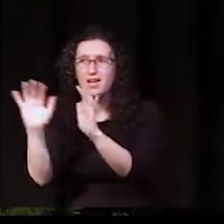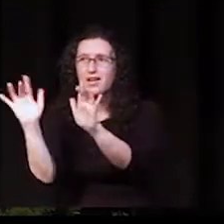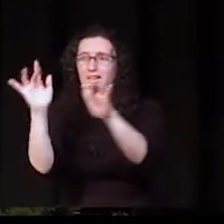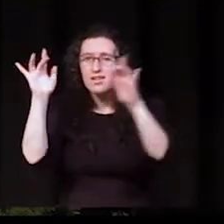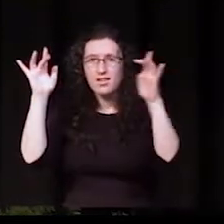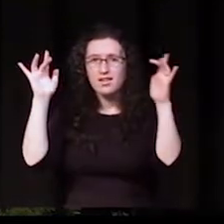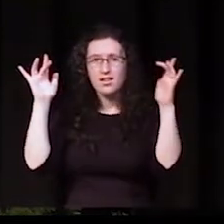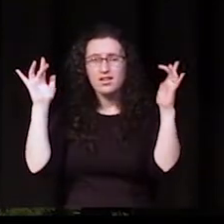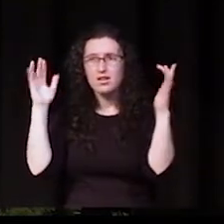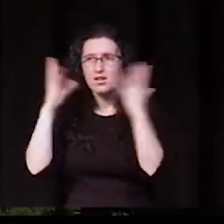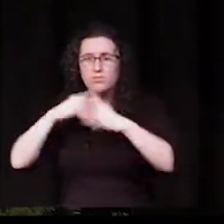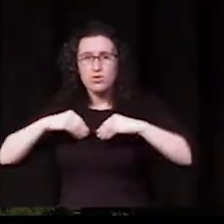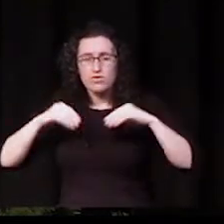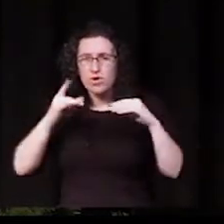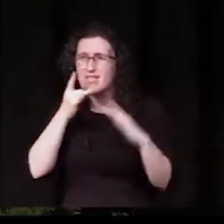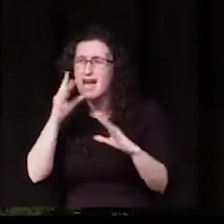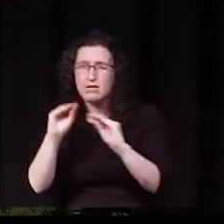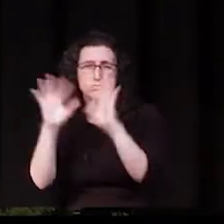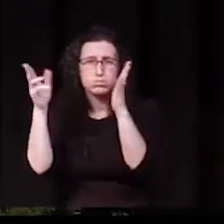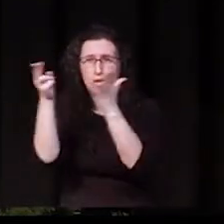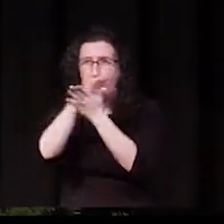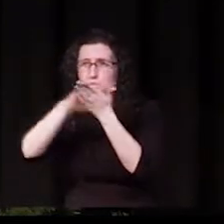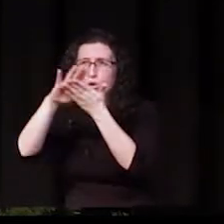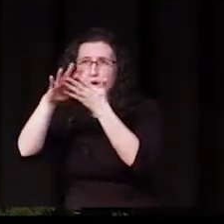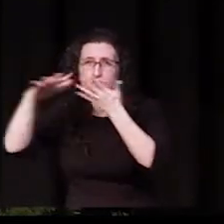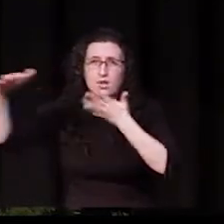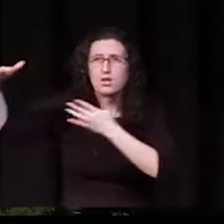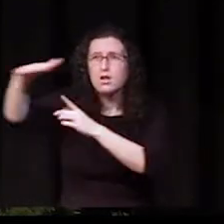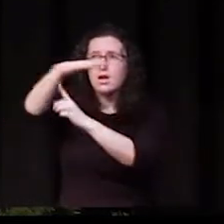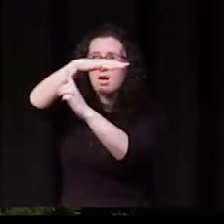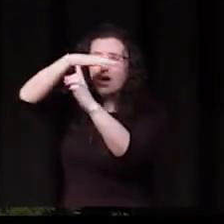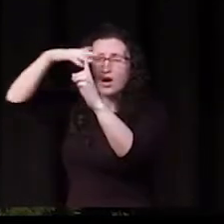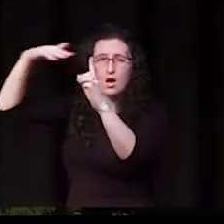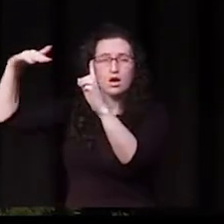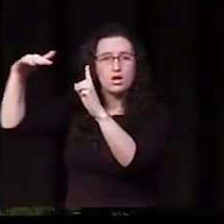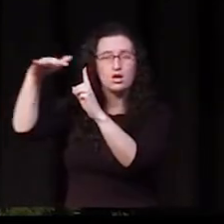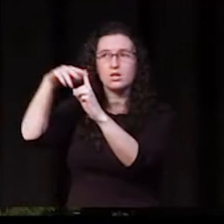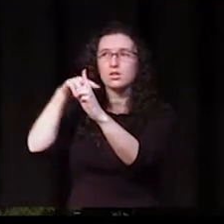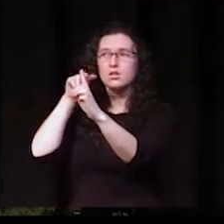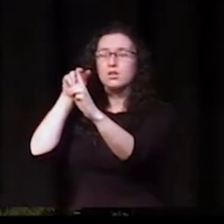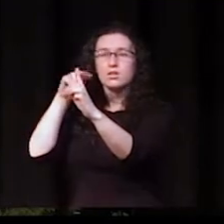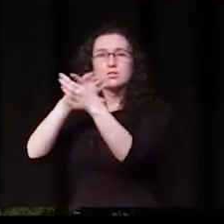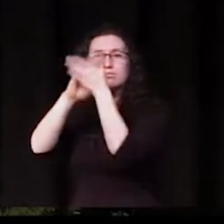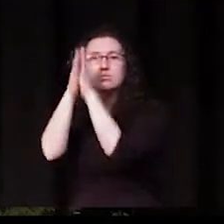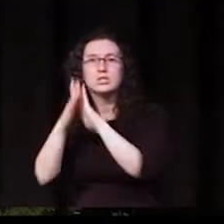of the light, of purity of the air, astounding in its peace, and it's joy.